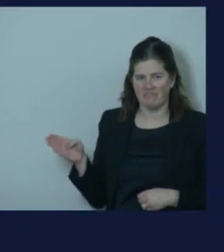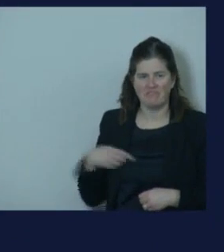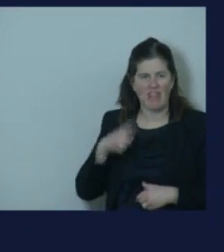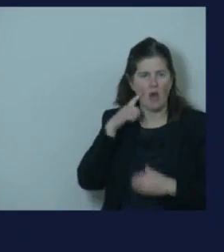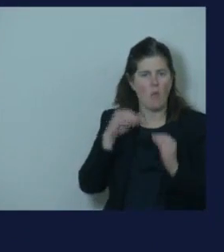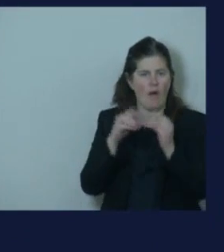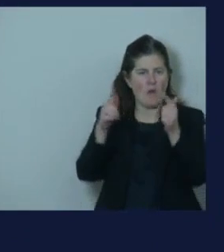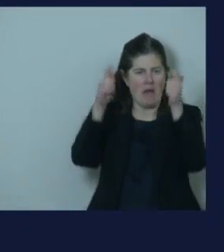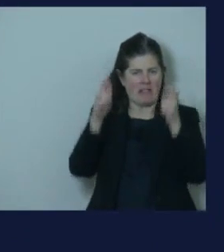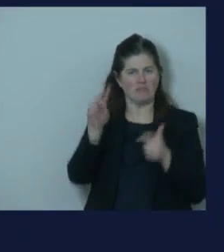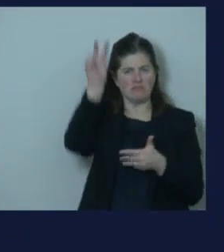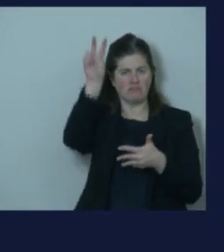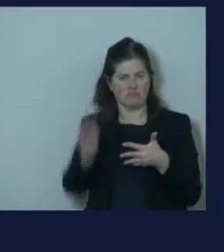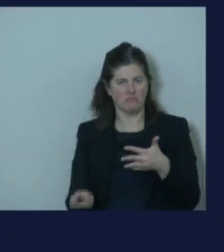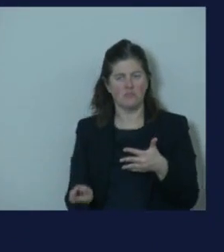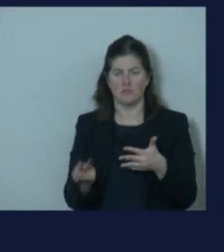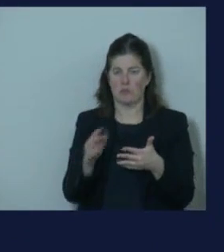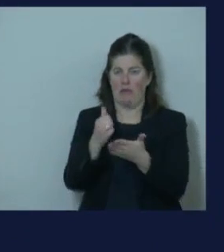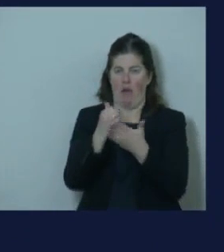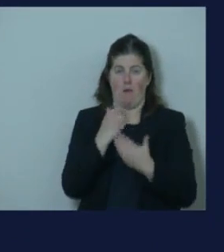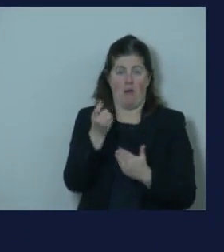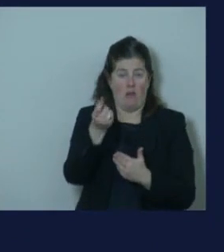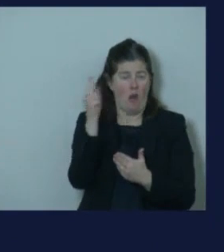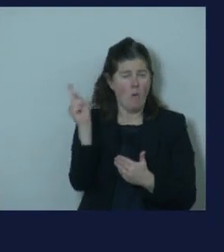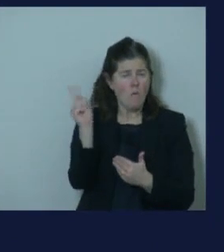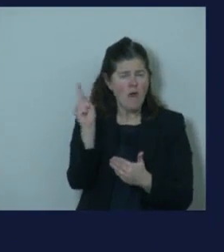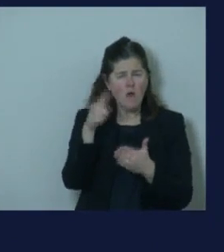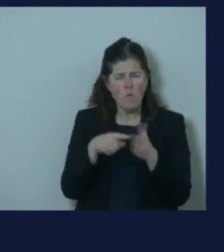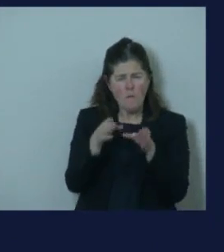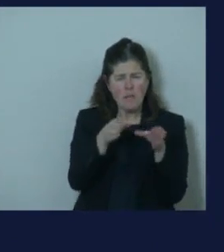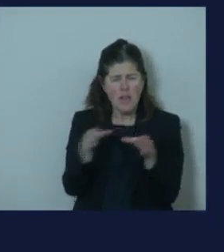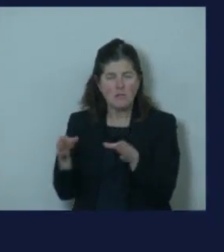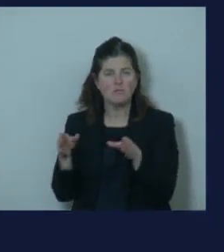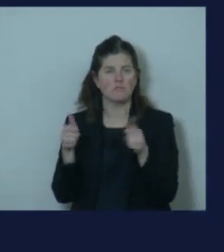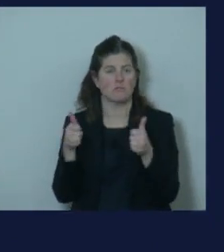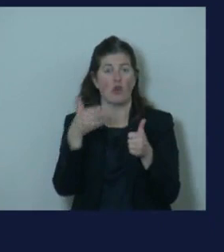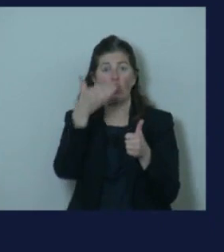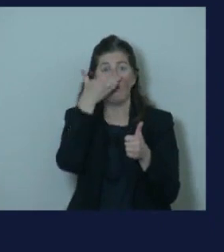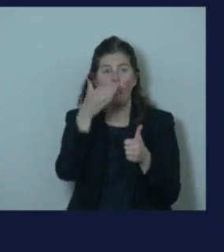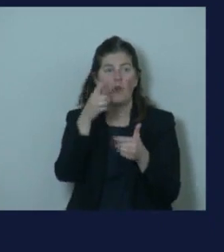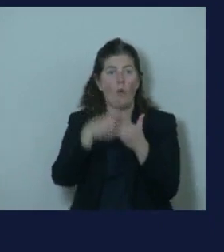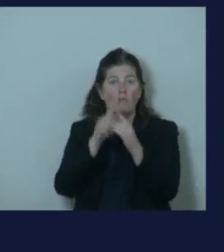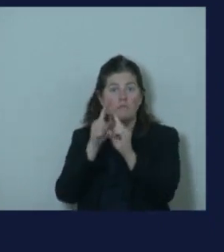IS IT UP? PUT THAT BACKUP. THERE WE GO.